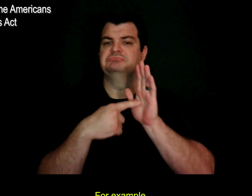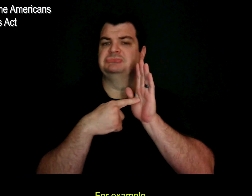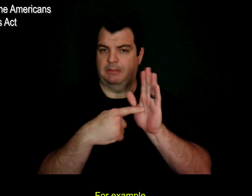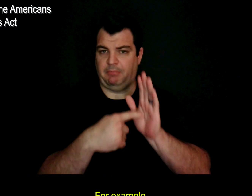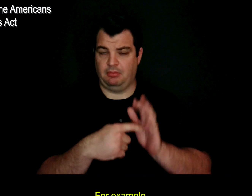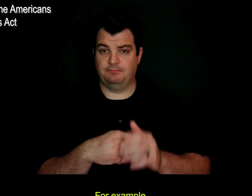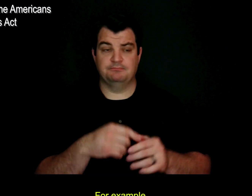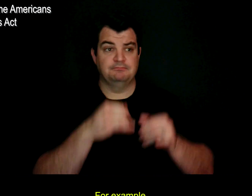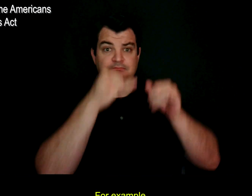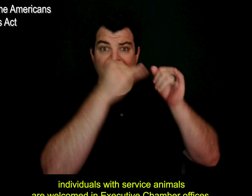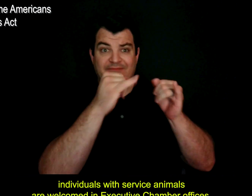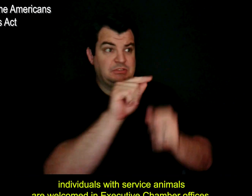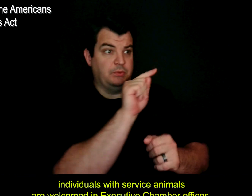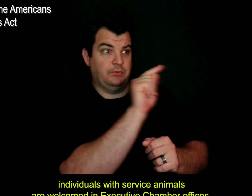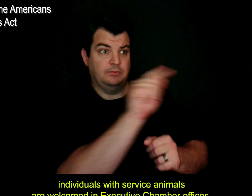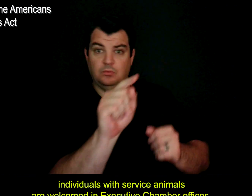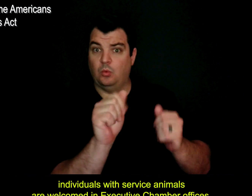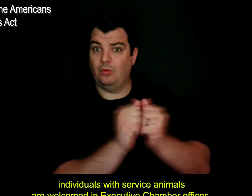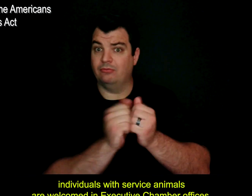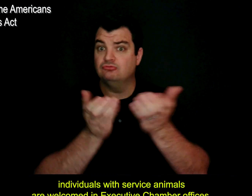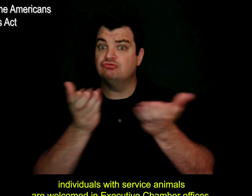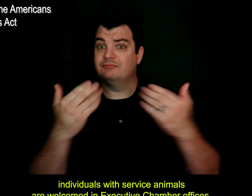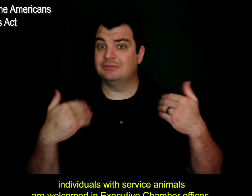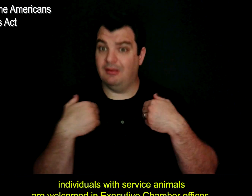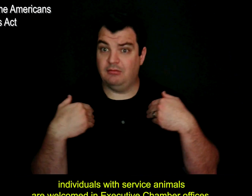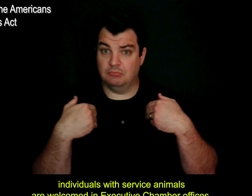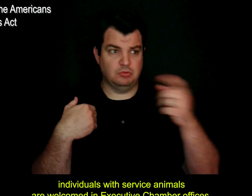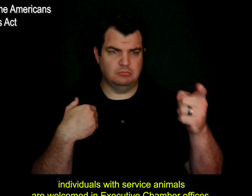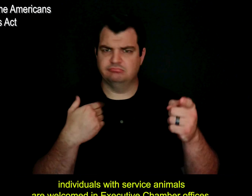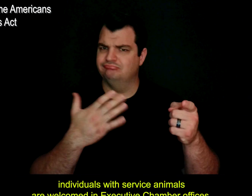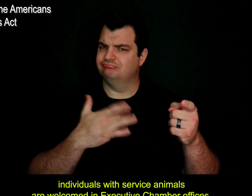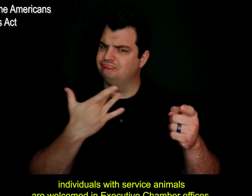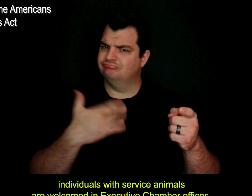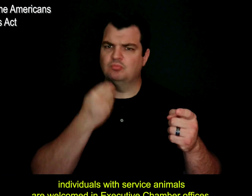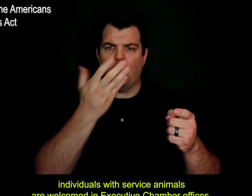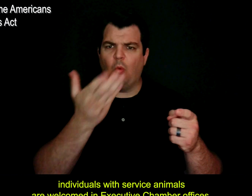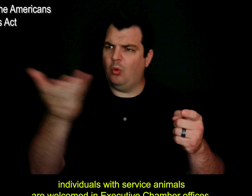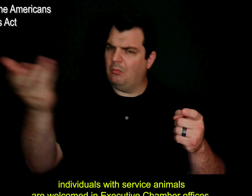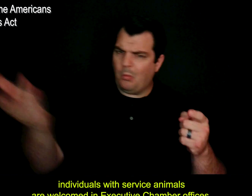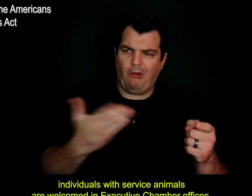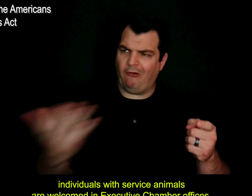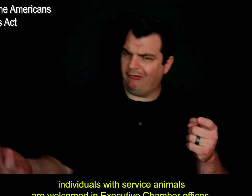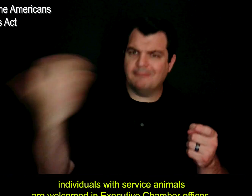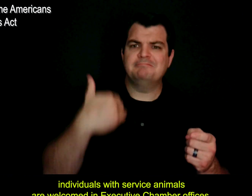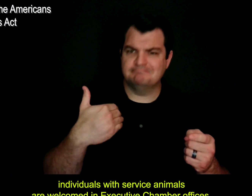For example, individuals with service animals are welcomed in Executive Chamber offices,